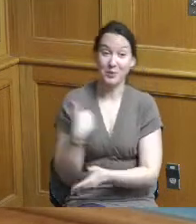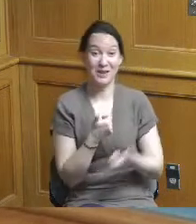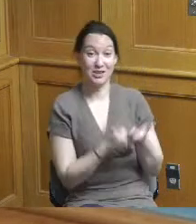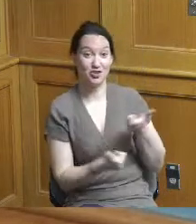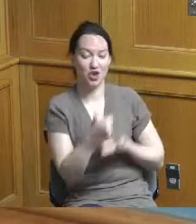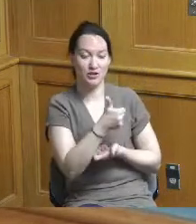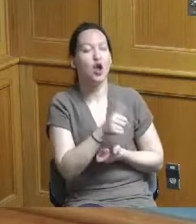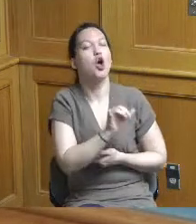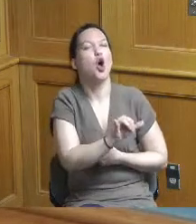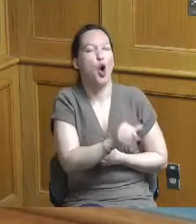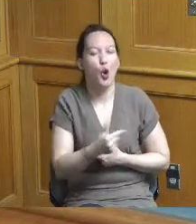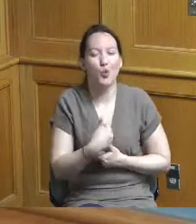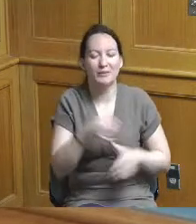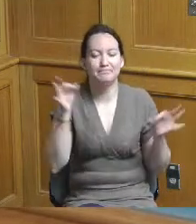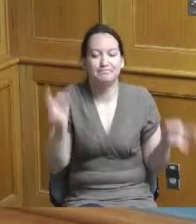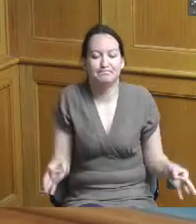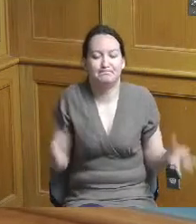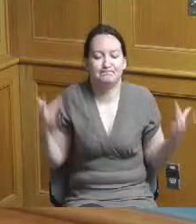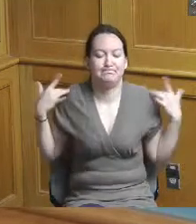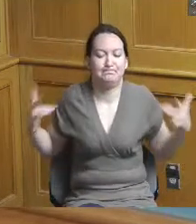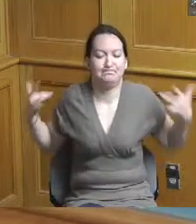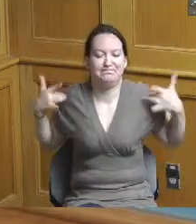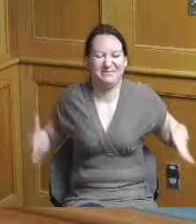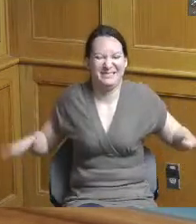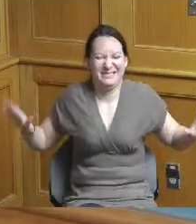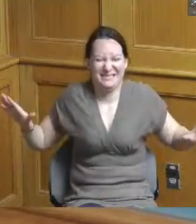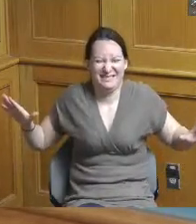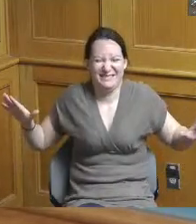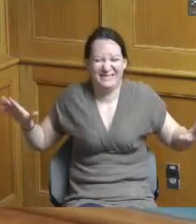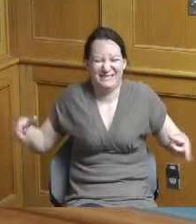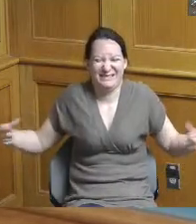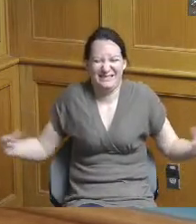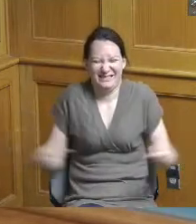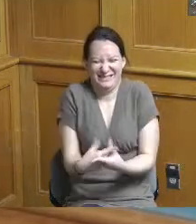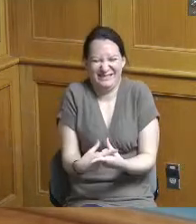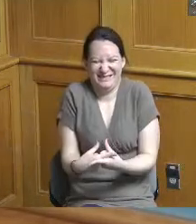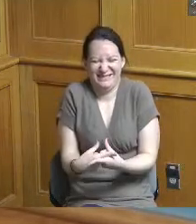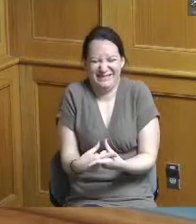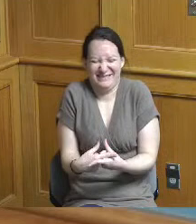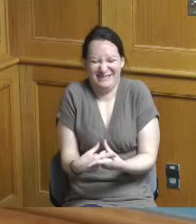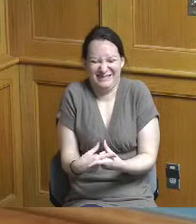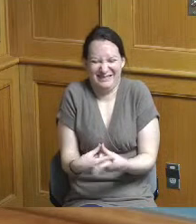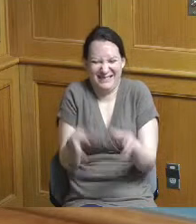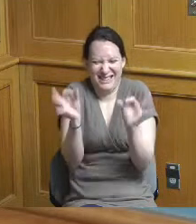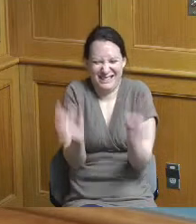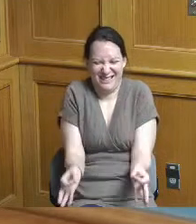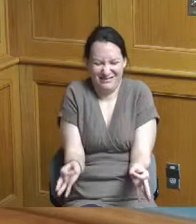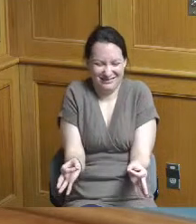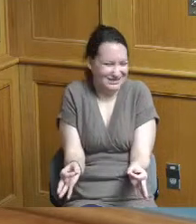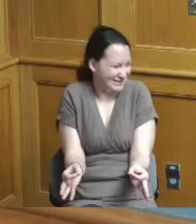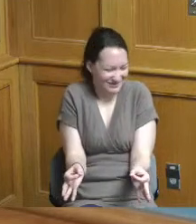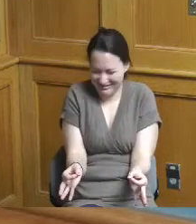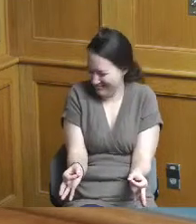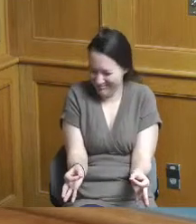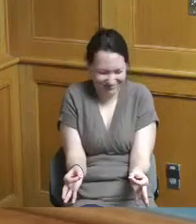bills come and we ain't in charge when it's time to decide what goes there and what money we can